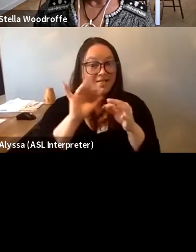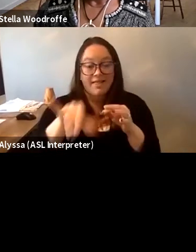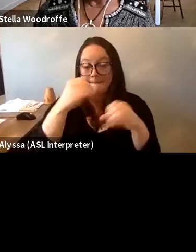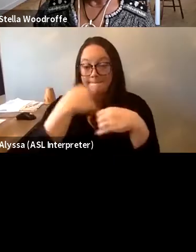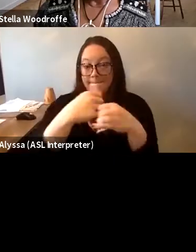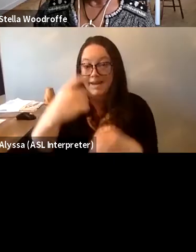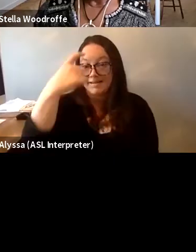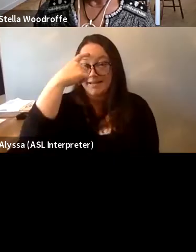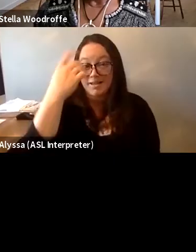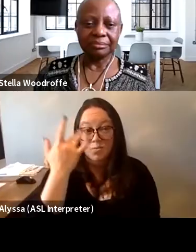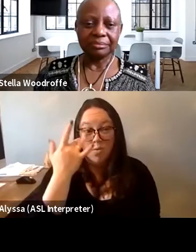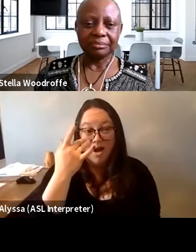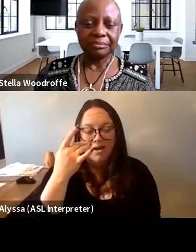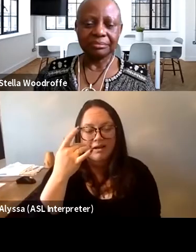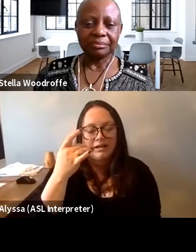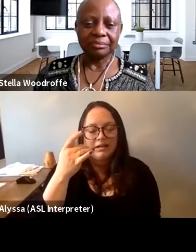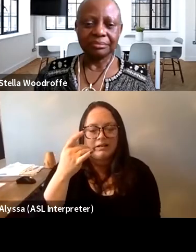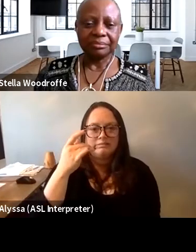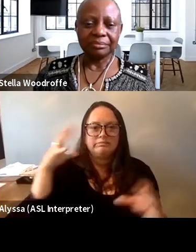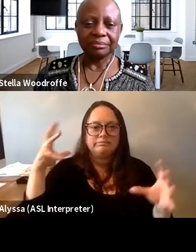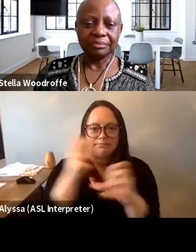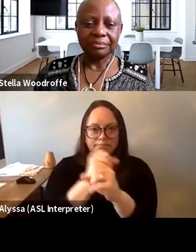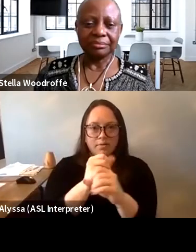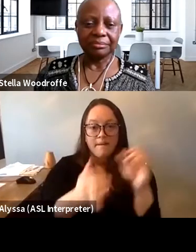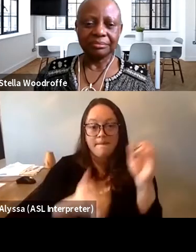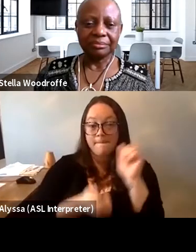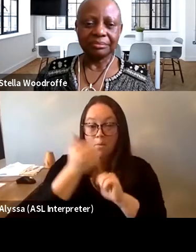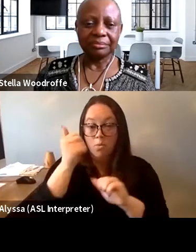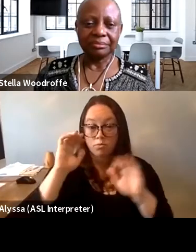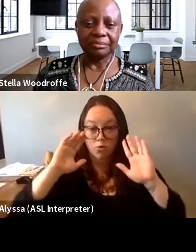most autistic people go go through this though, because